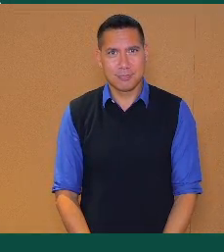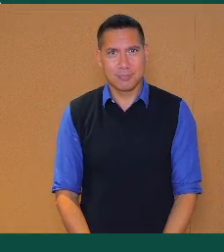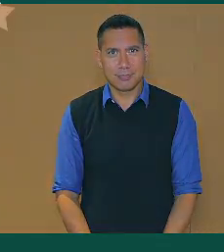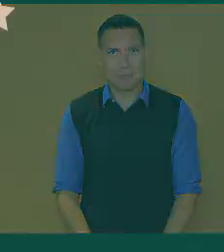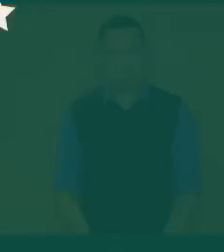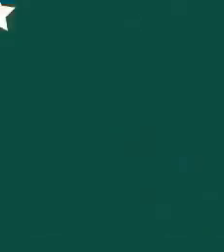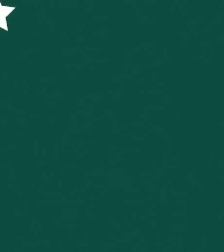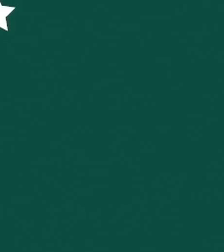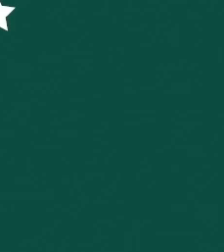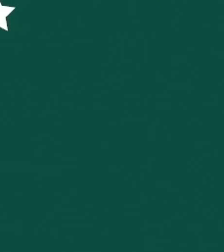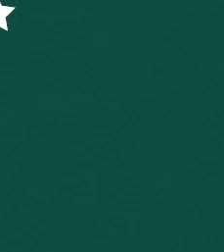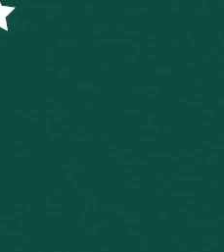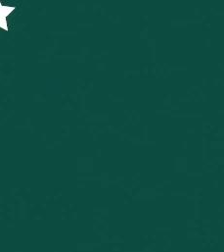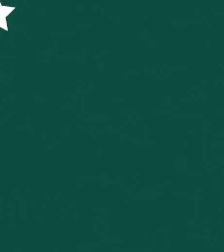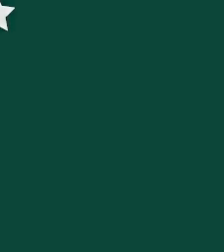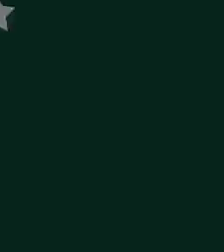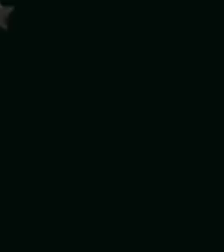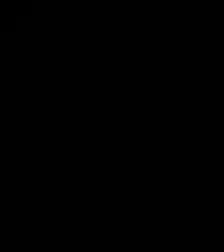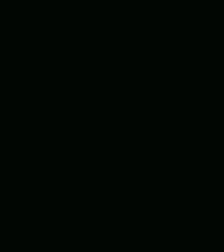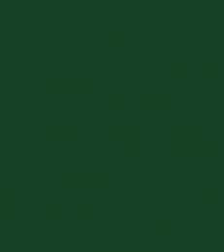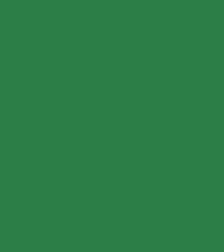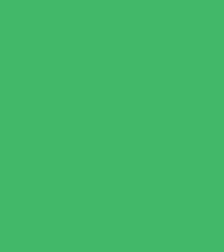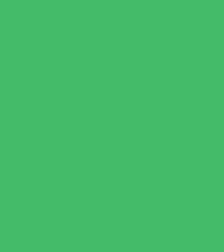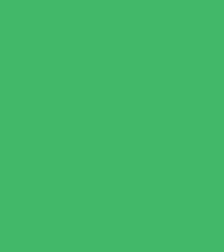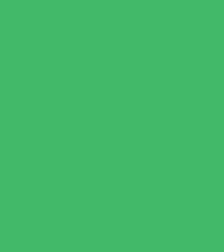Live captioning by Ai-Media